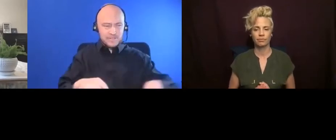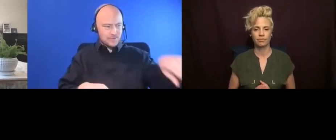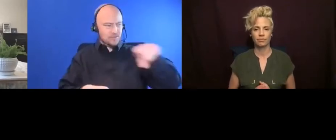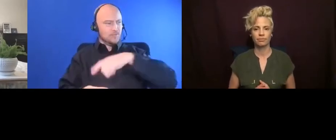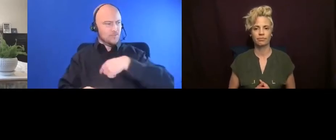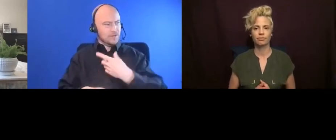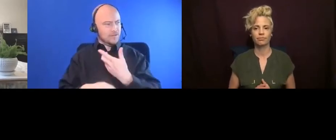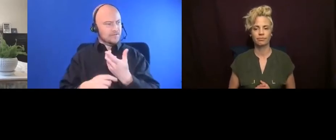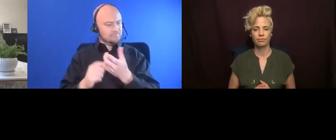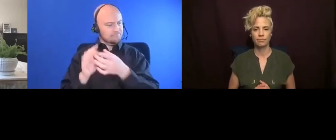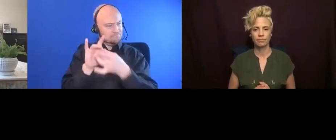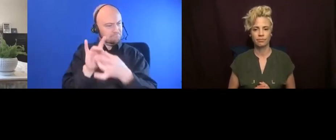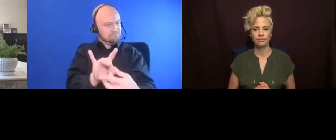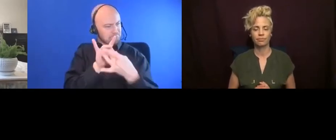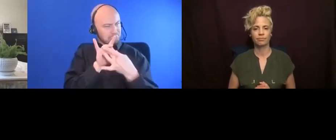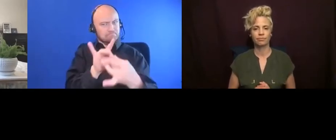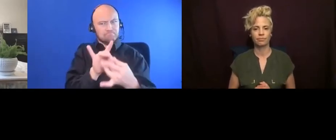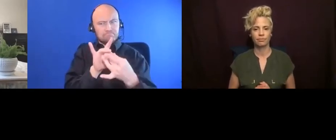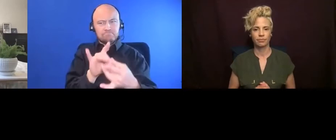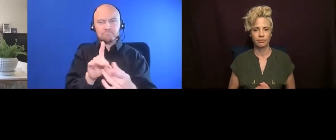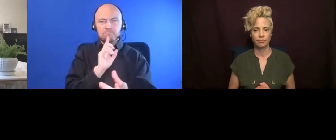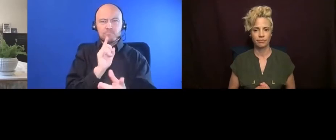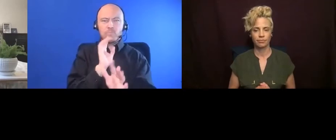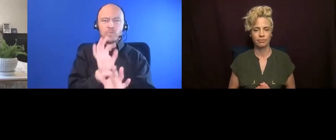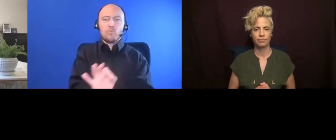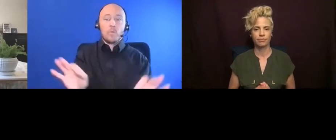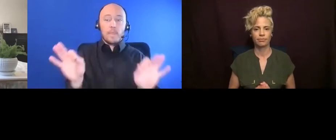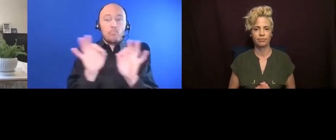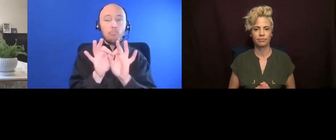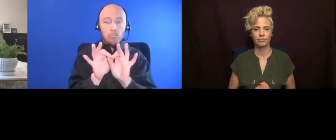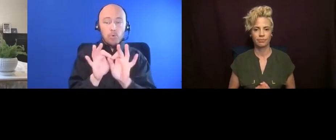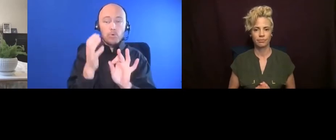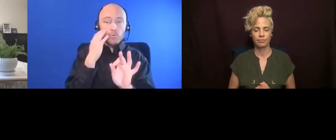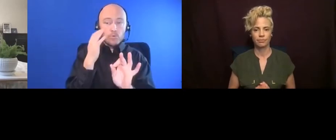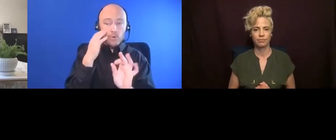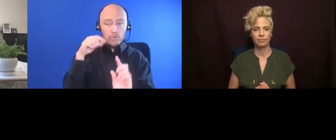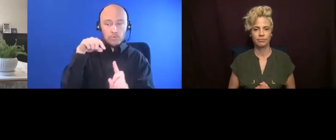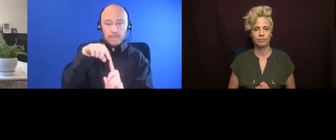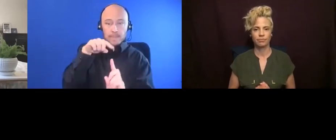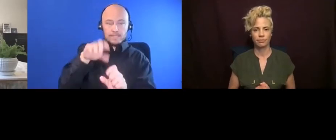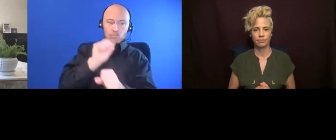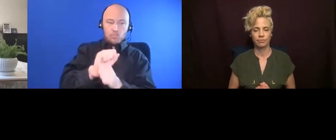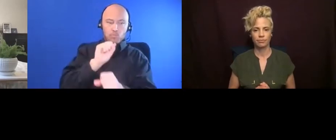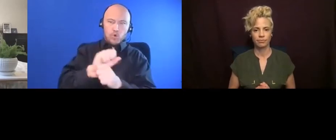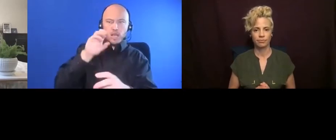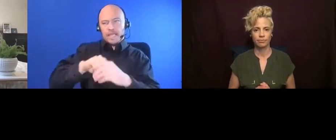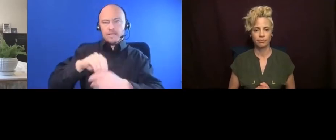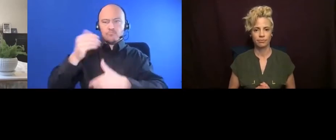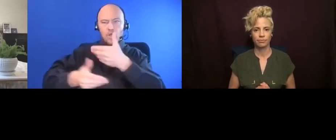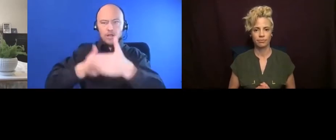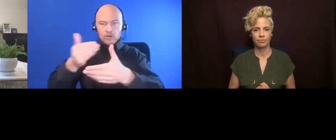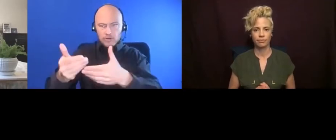And just note that it's important to know that this is a work in progress and a journey